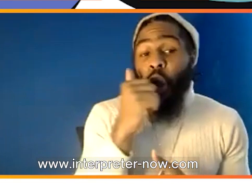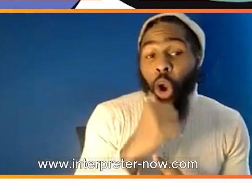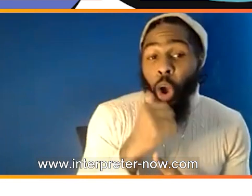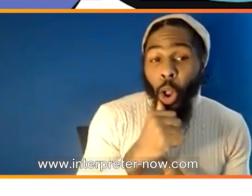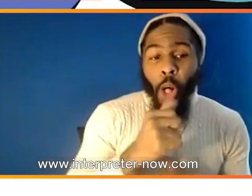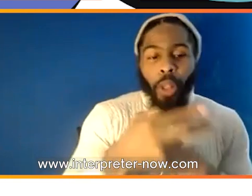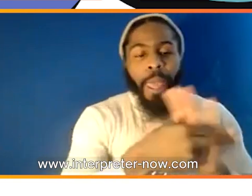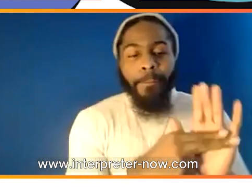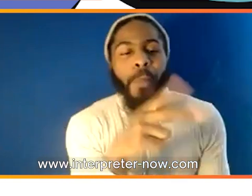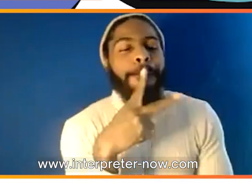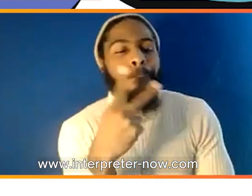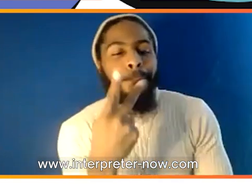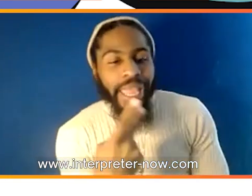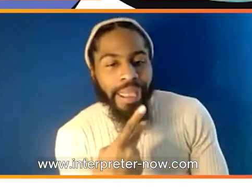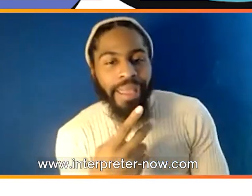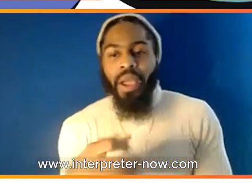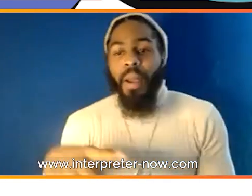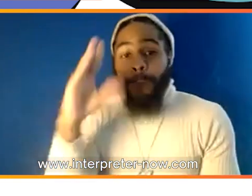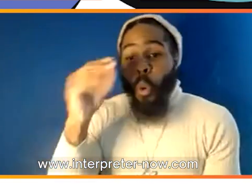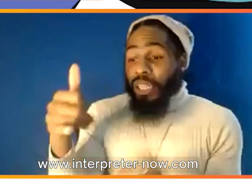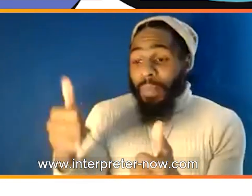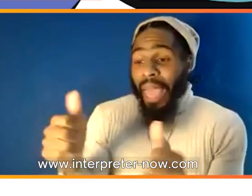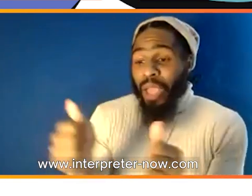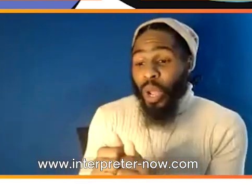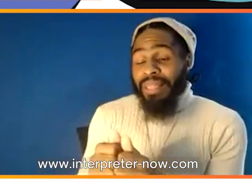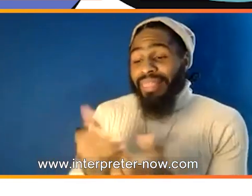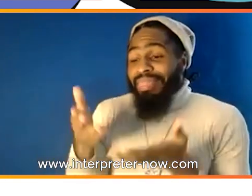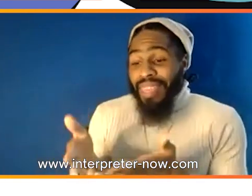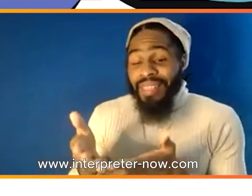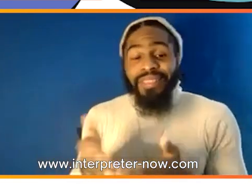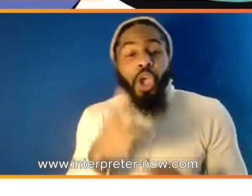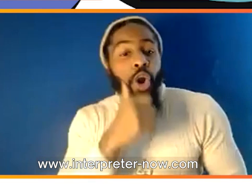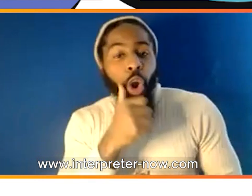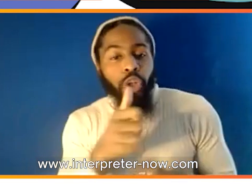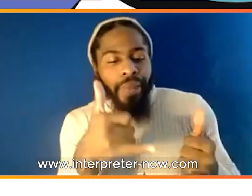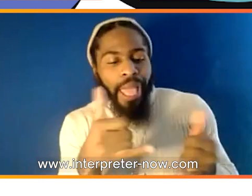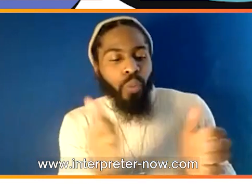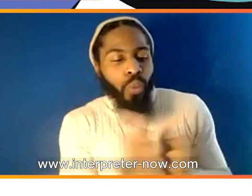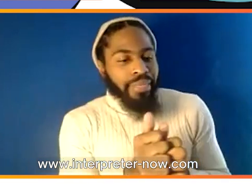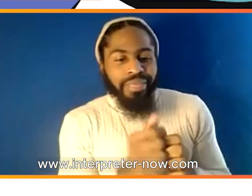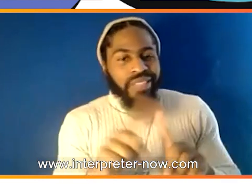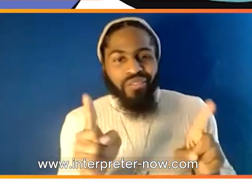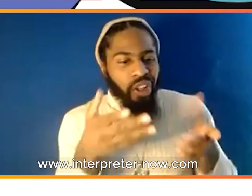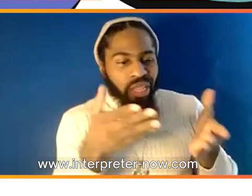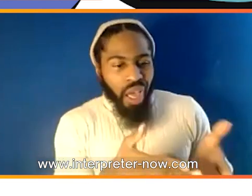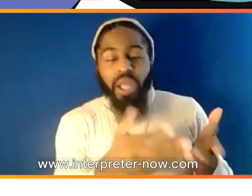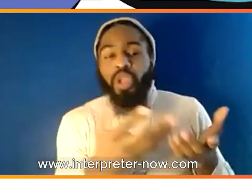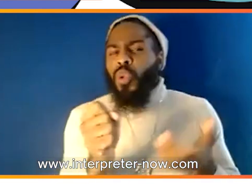Joes, girls should play with Barbie, so on and so forth. You kind of go back to how did we get here, to some extent? The what, and then the how again.